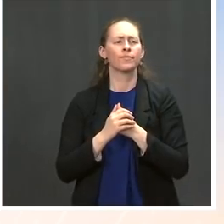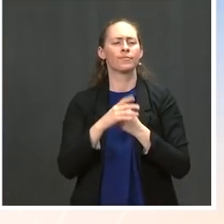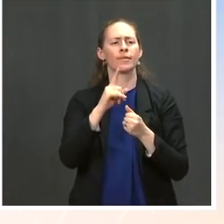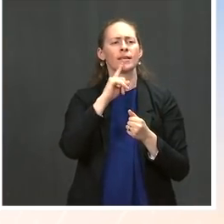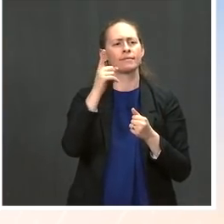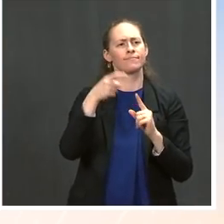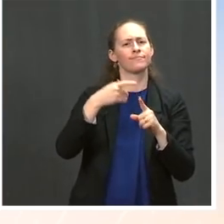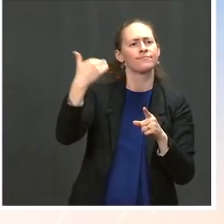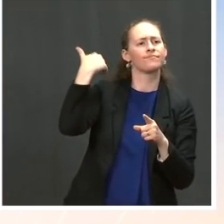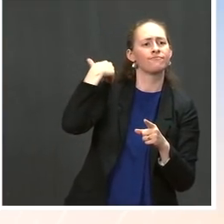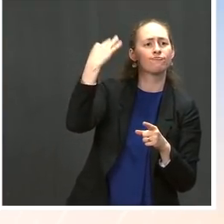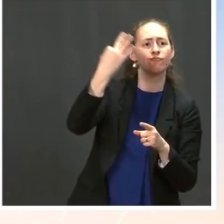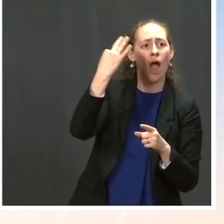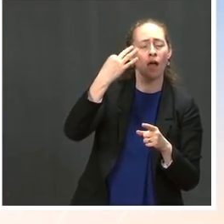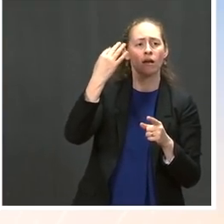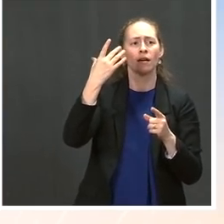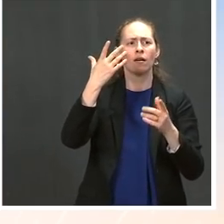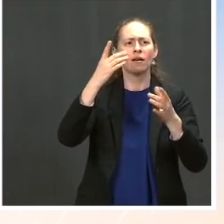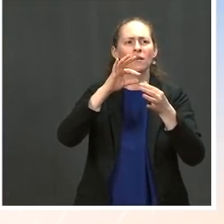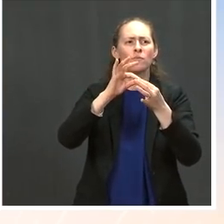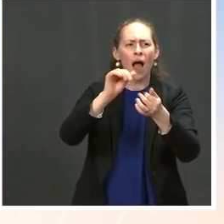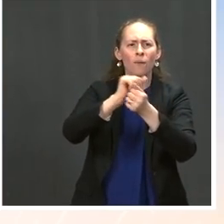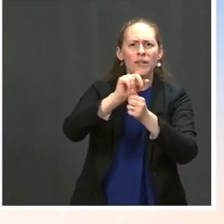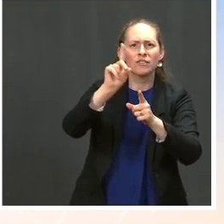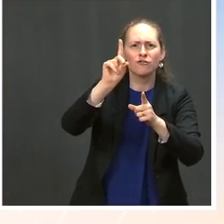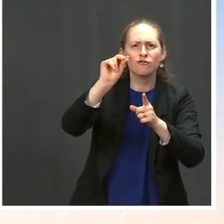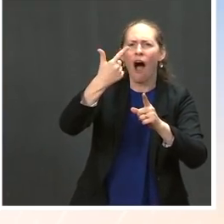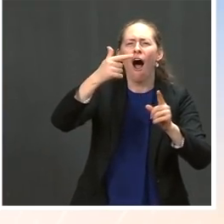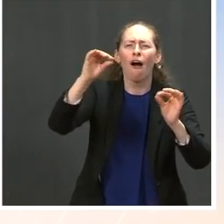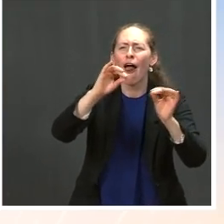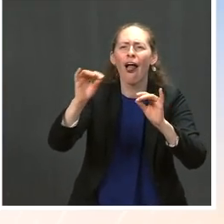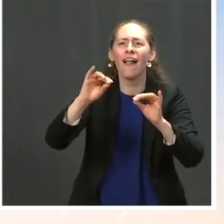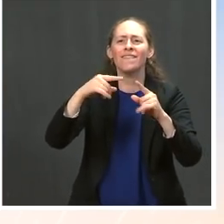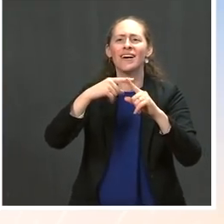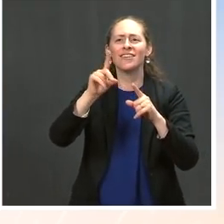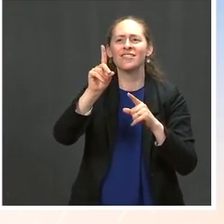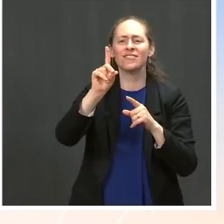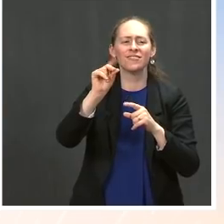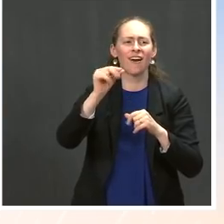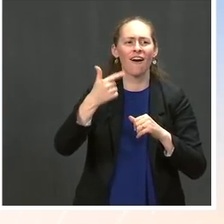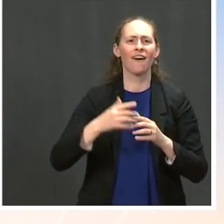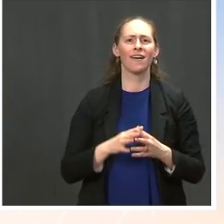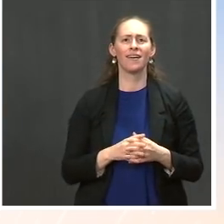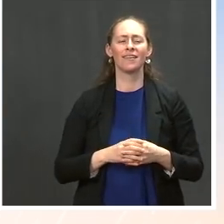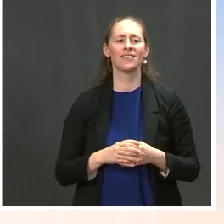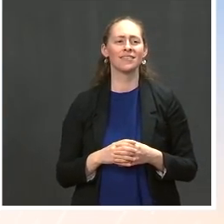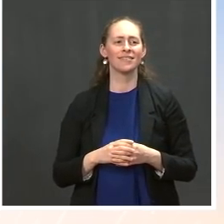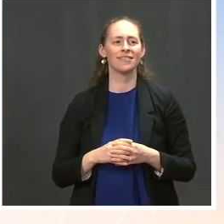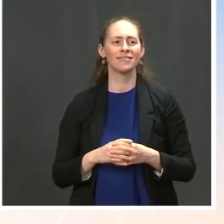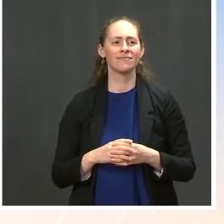The Press: No. No. The Press: It's about the cat. Ms. Psaki: It had a dog feeling in the air today.